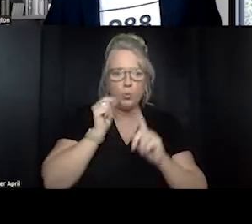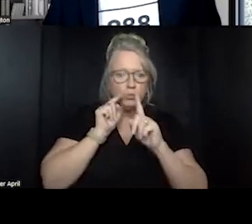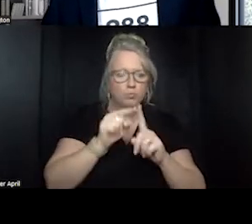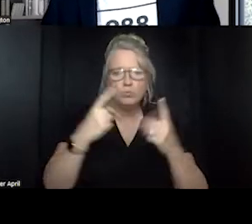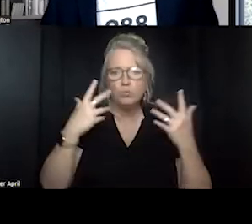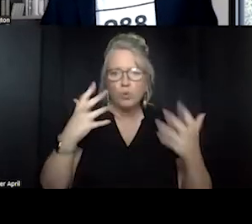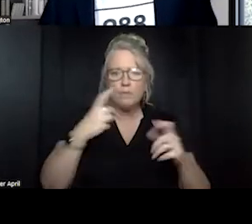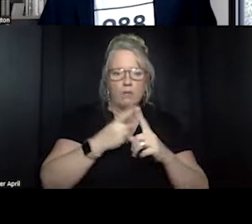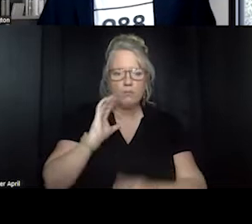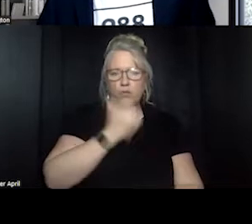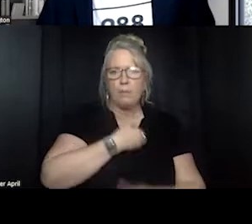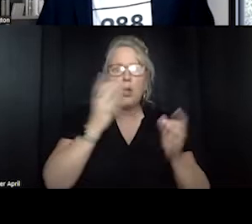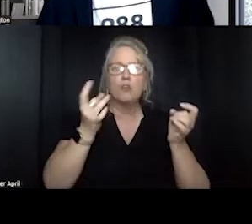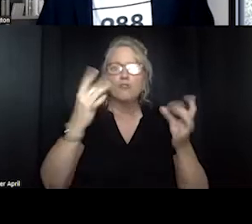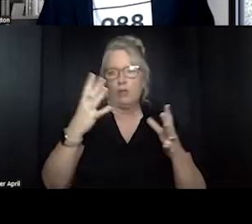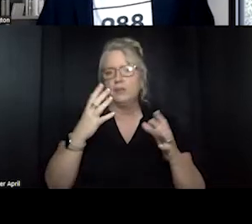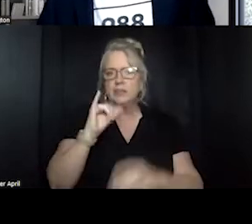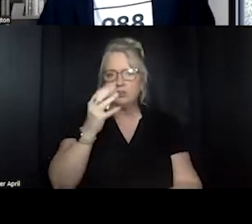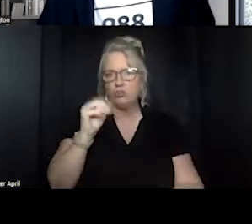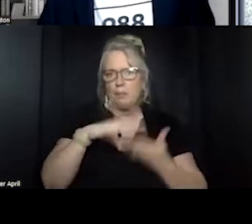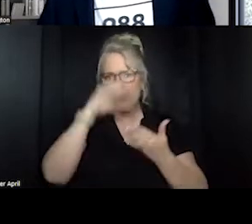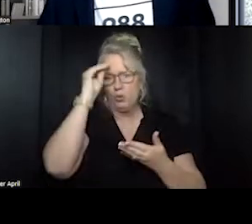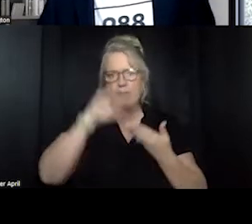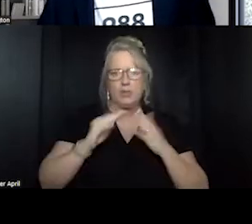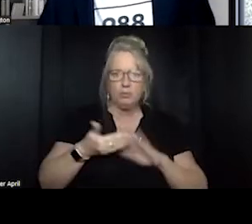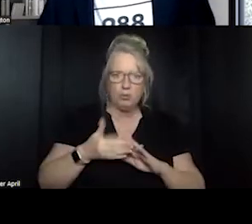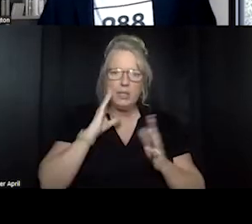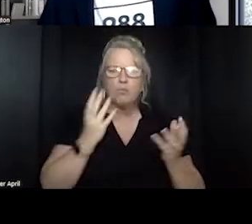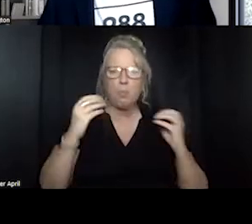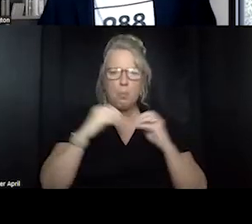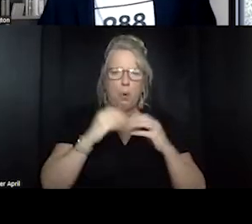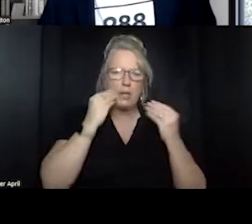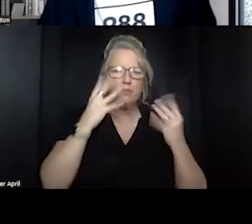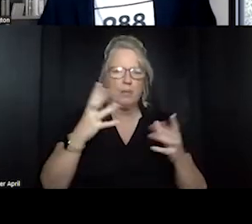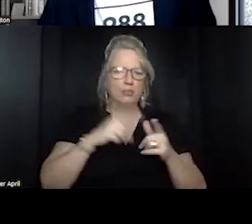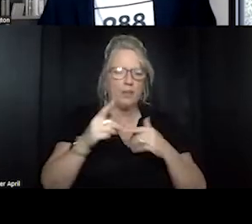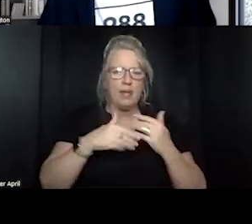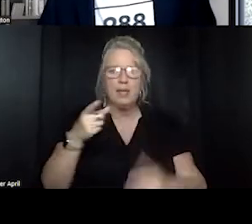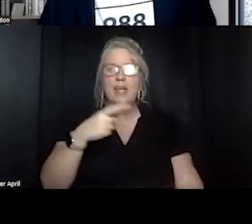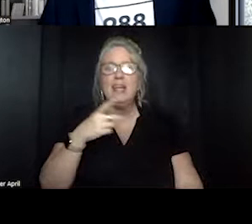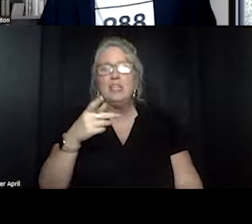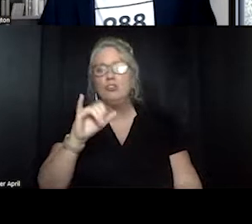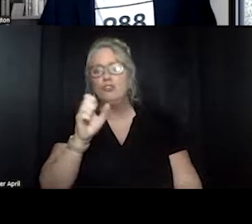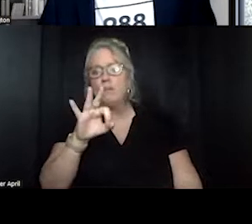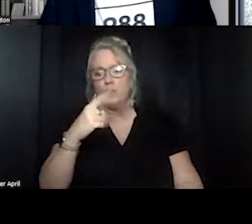CRISIS JAM LEARNING COMMUNITY. MORE INFORMATION ABOUT THAT. JEFF, YOUR YOUNG COMPANY IS ALREADY